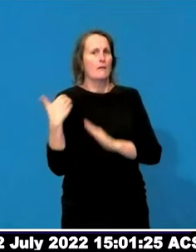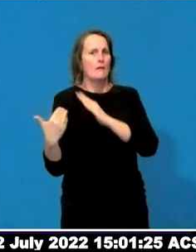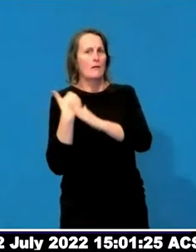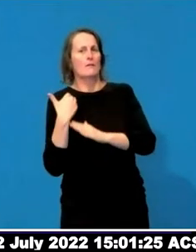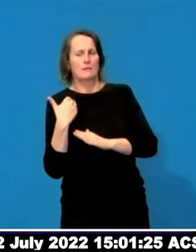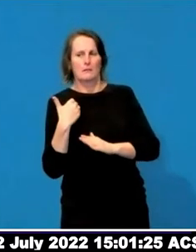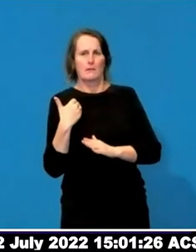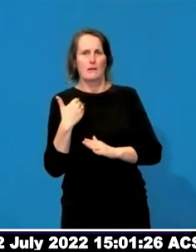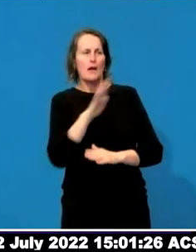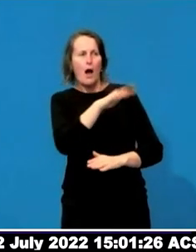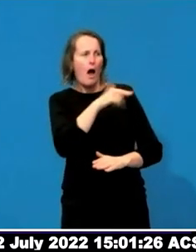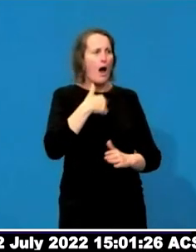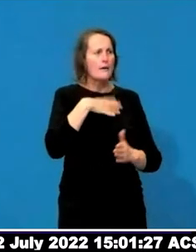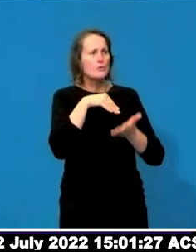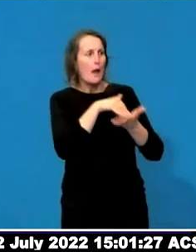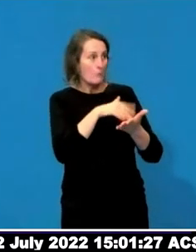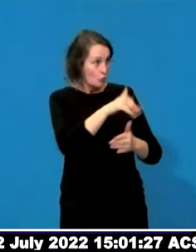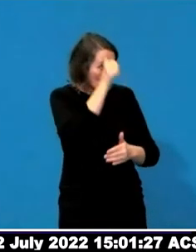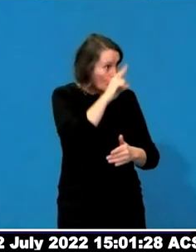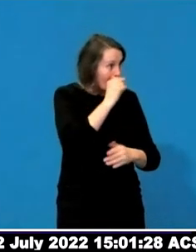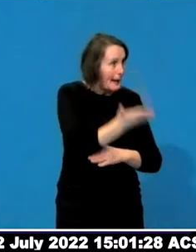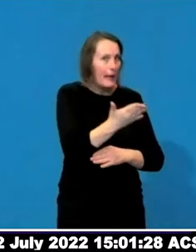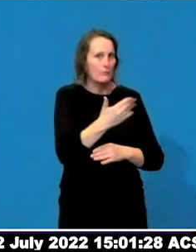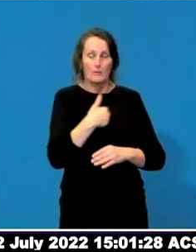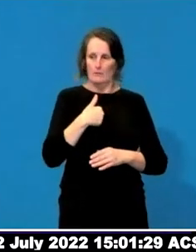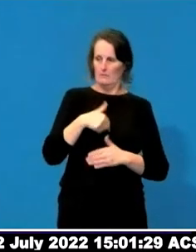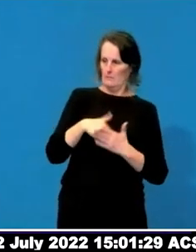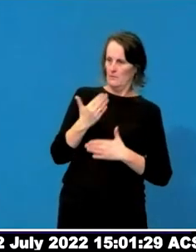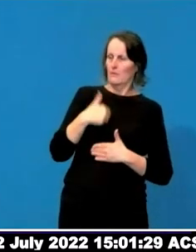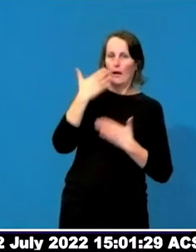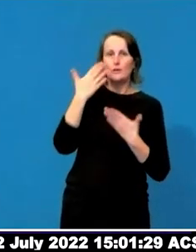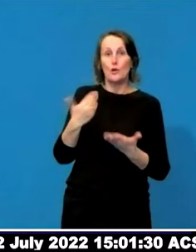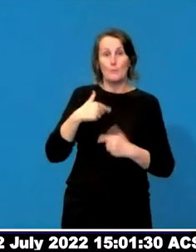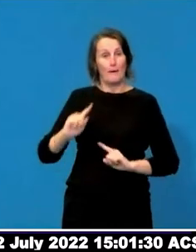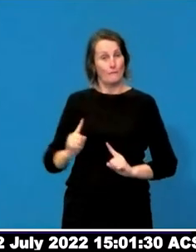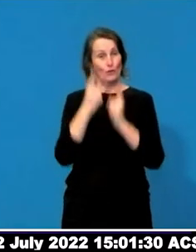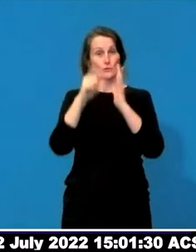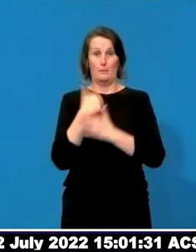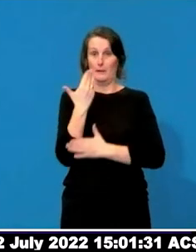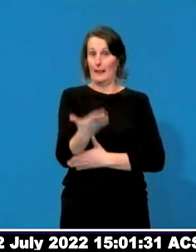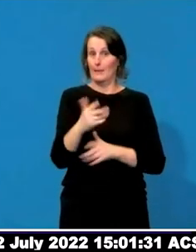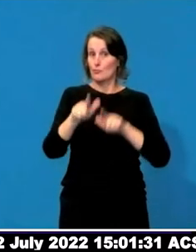and work with them. And so my first time ever claiming travel was in May.